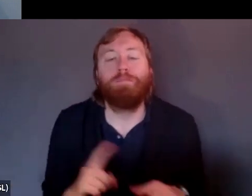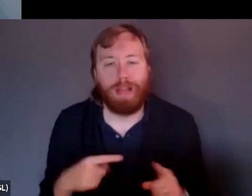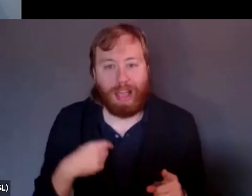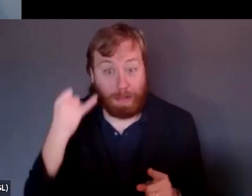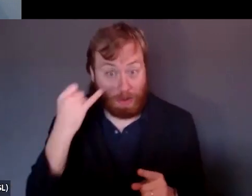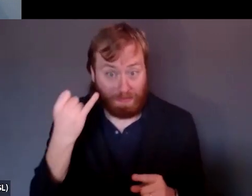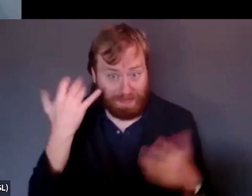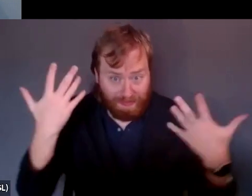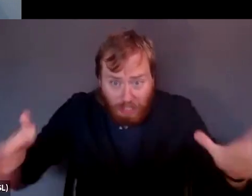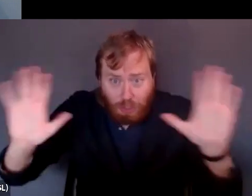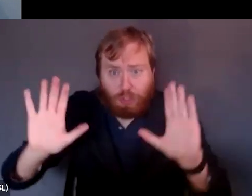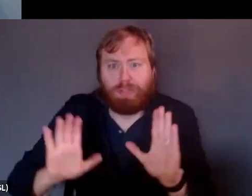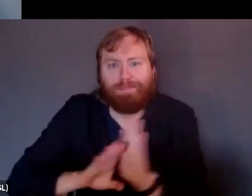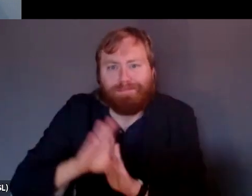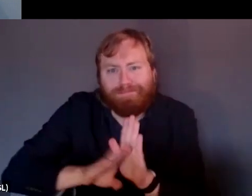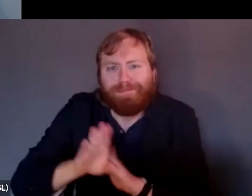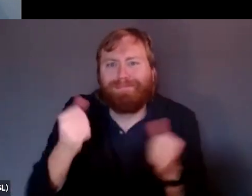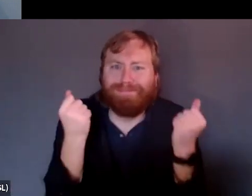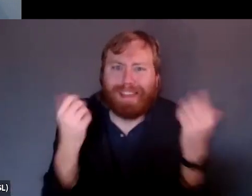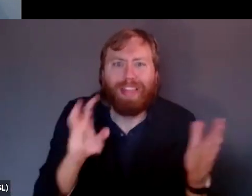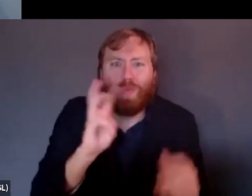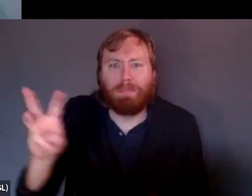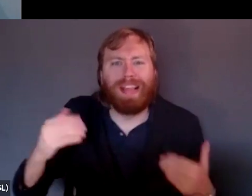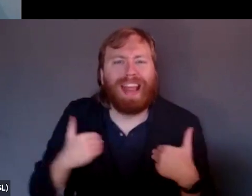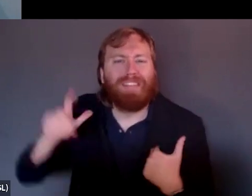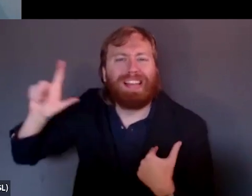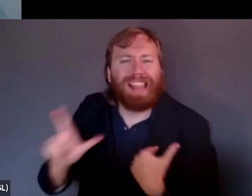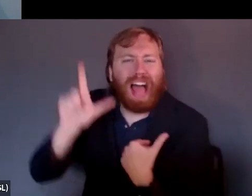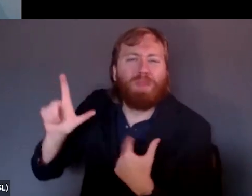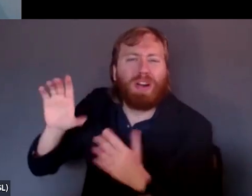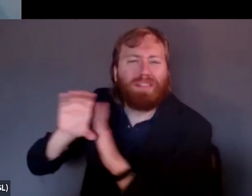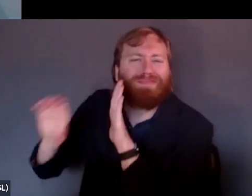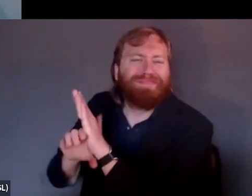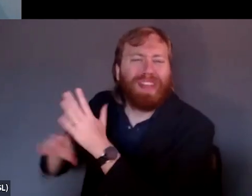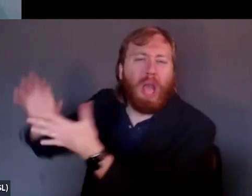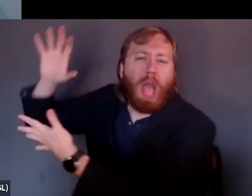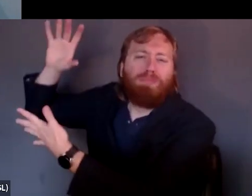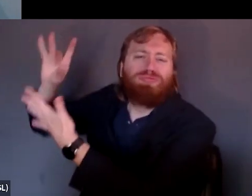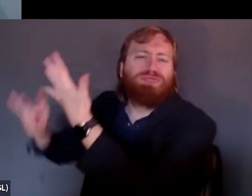and you have a library of code, you say, "Oh, we built a similar component for this website.